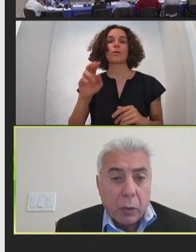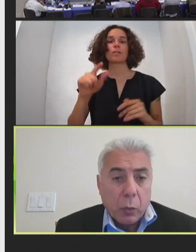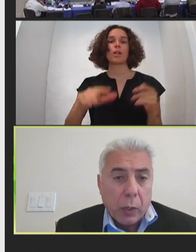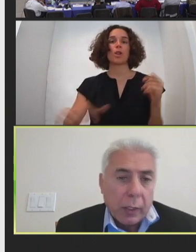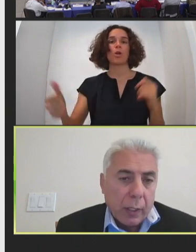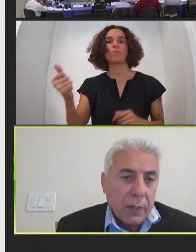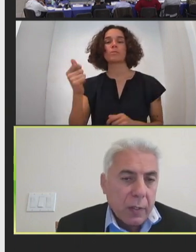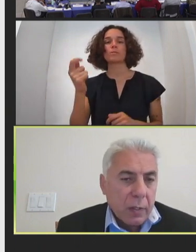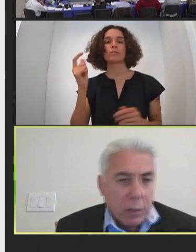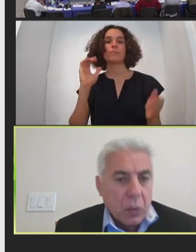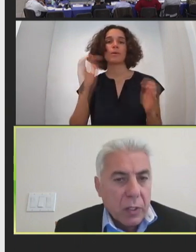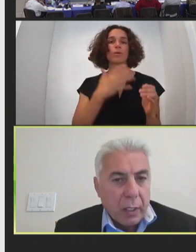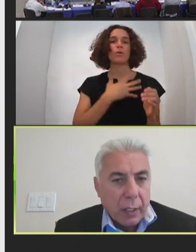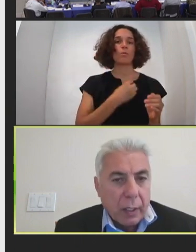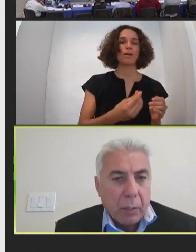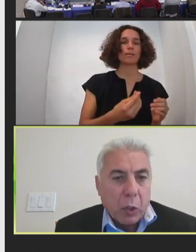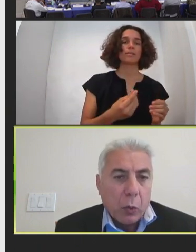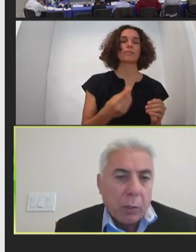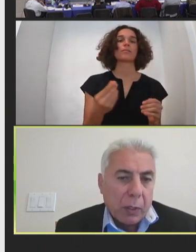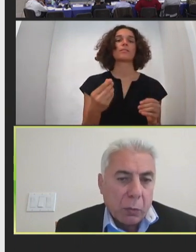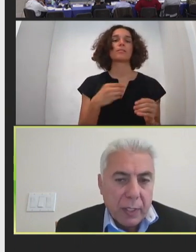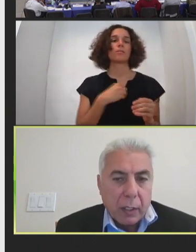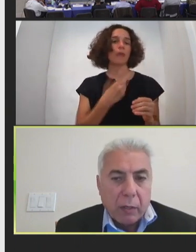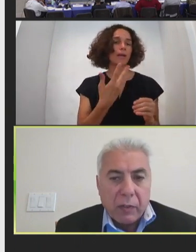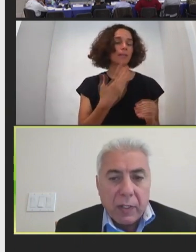to White. The others, you know, are still a little bit lower, but within the confidence